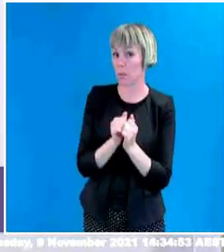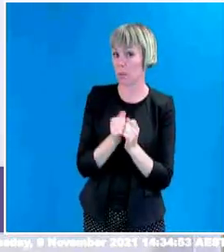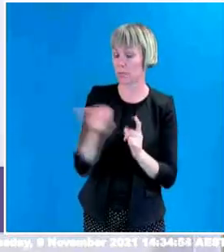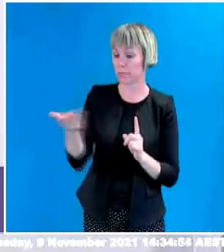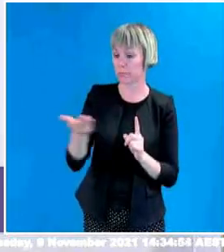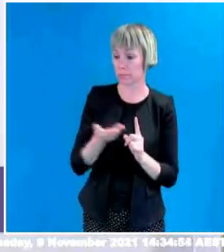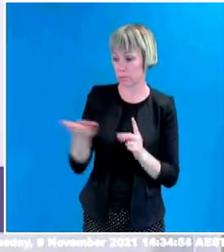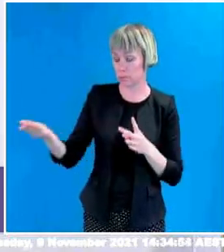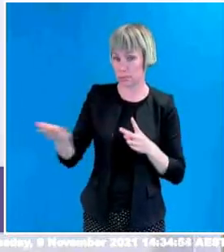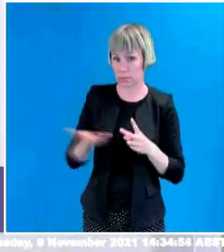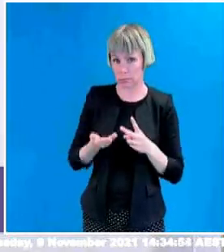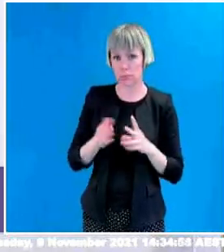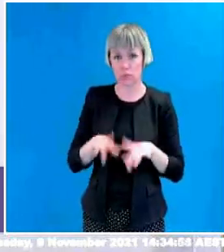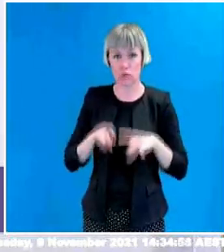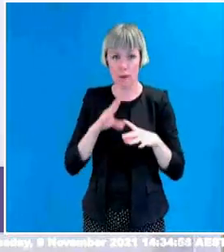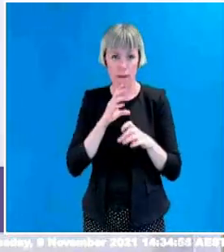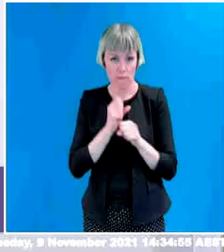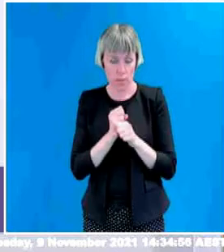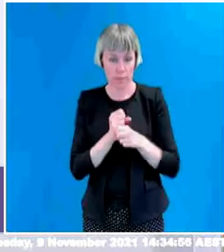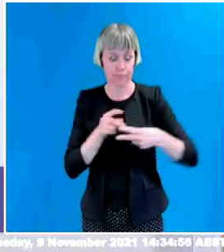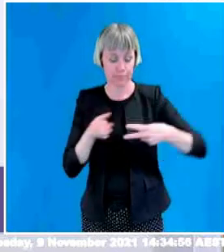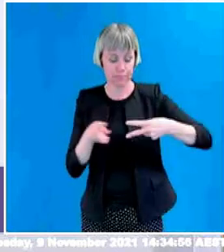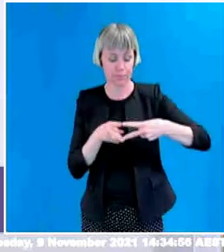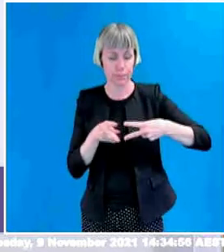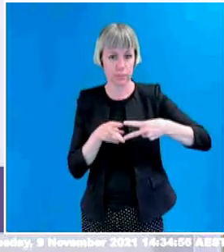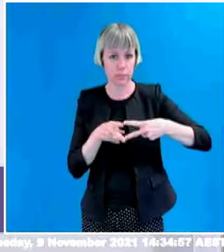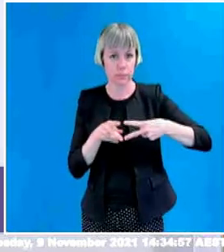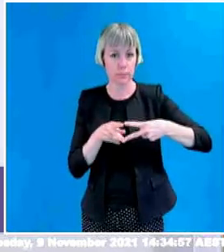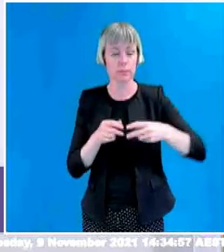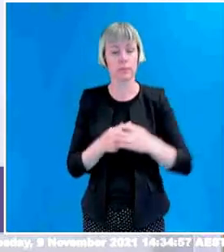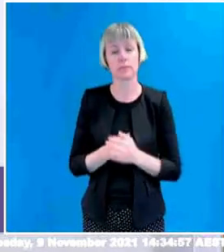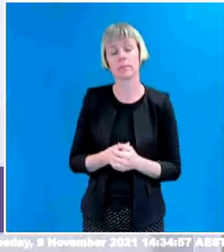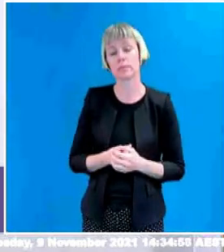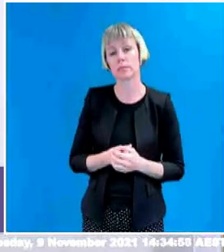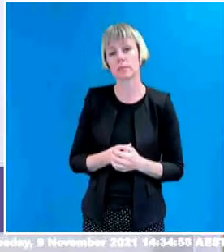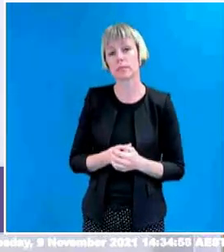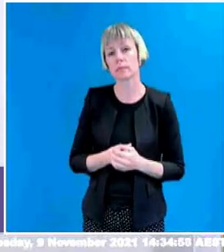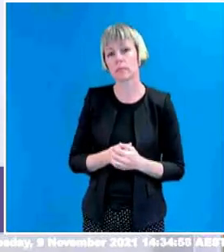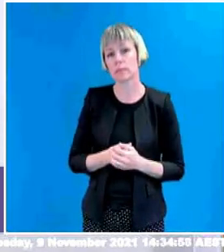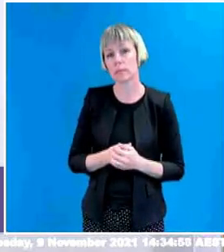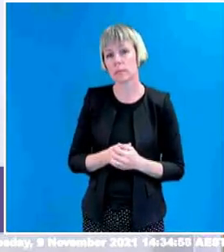that, starting with international law, we apply the international legal rules,